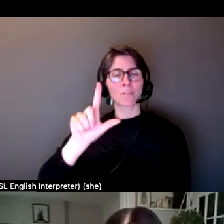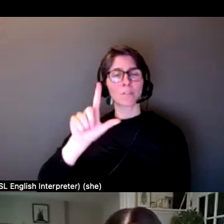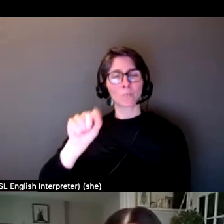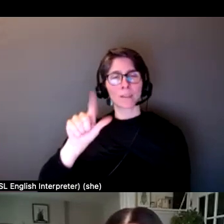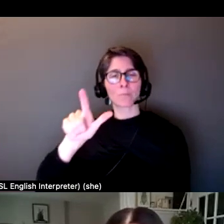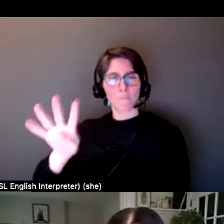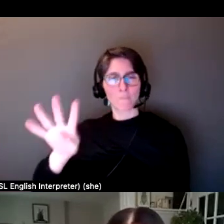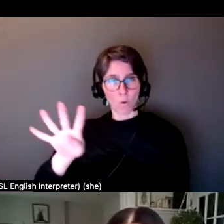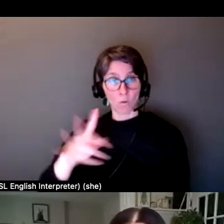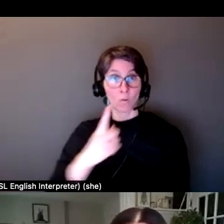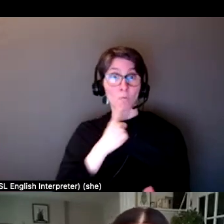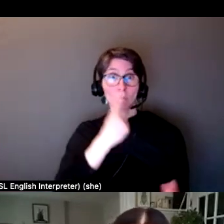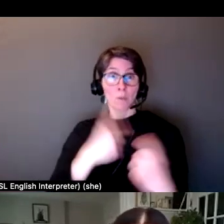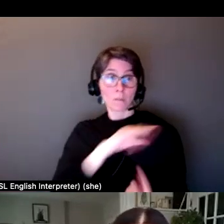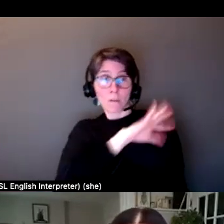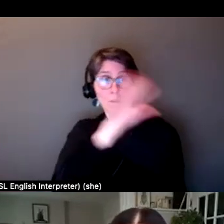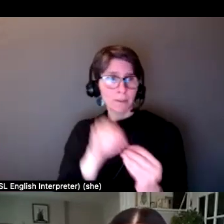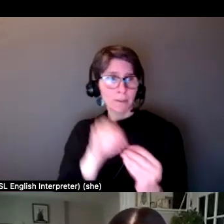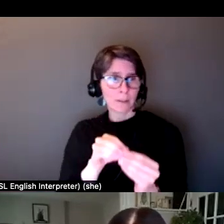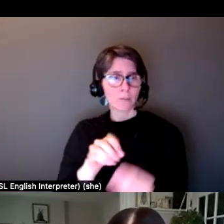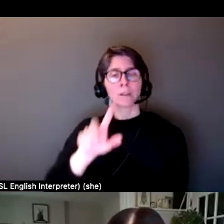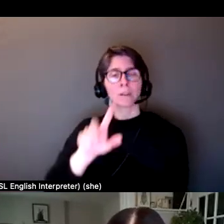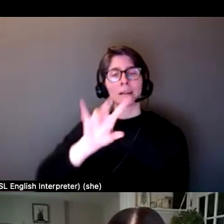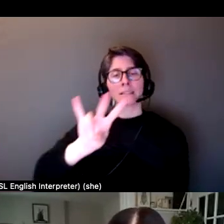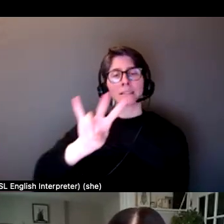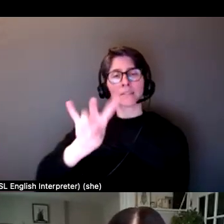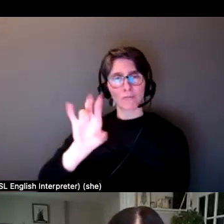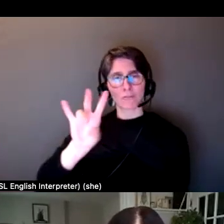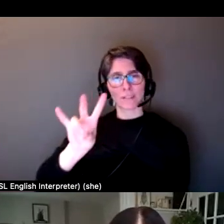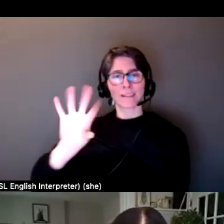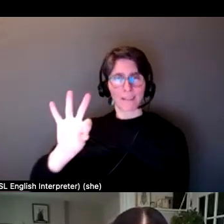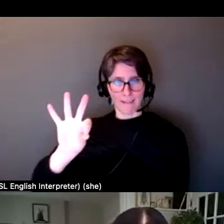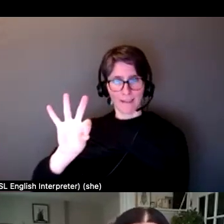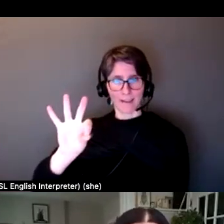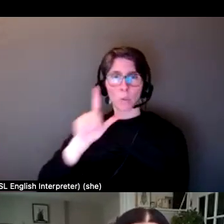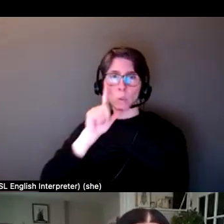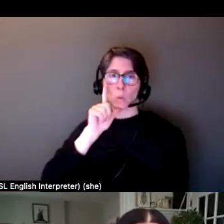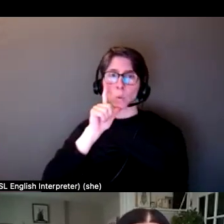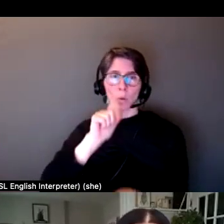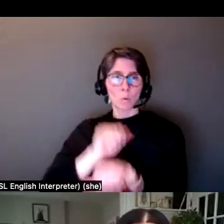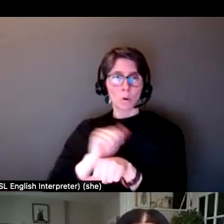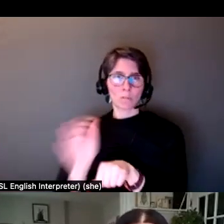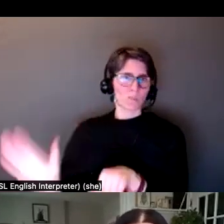responses from people working in publishing across Canada. And to give a little bit of